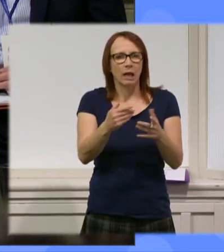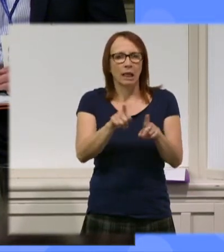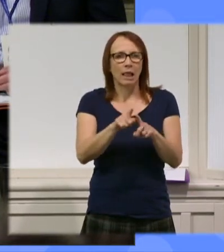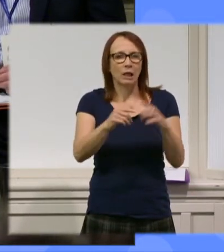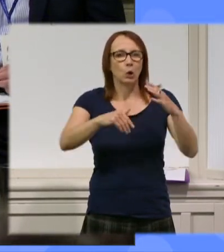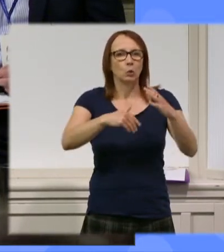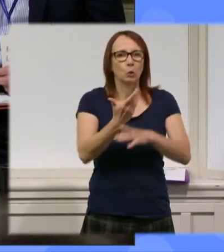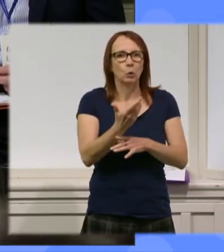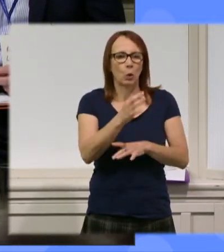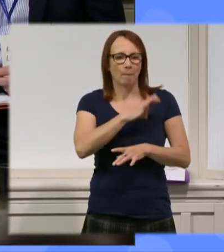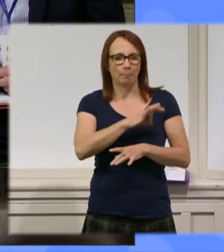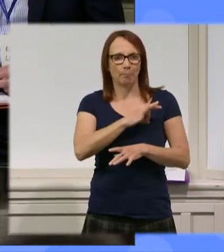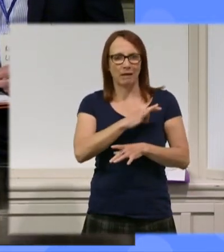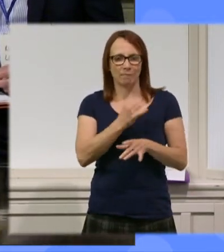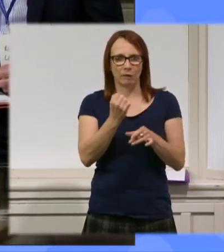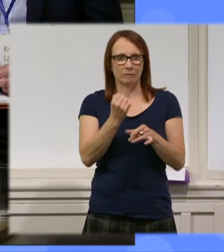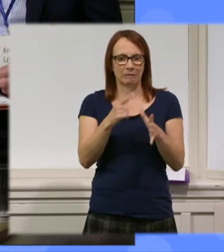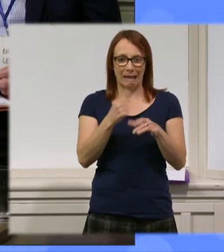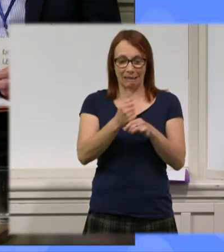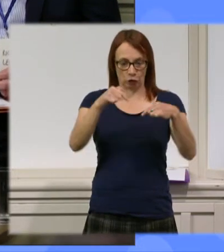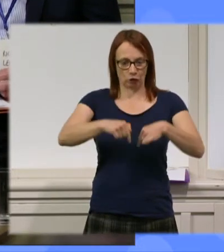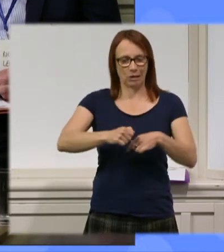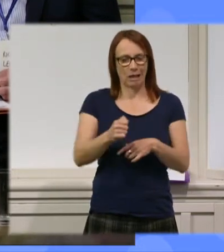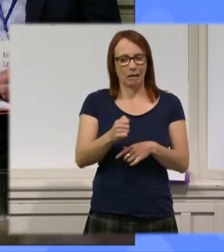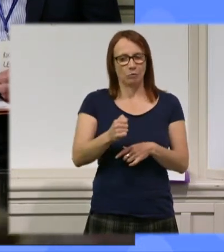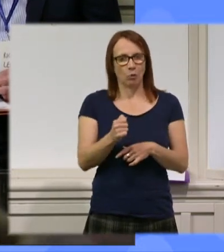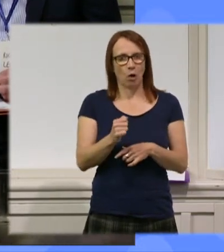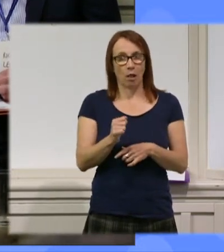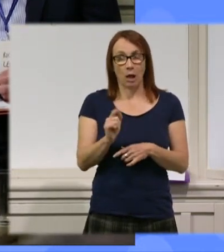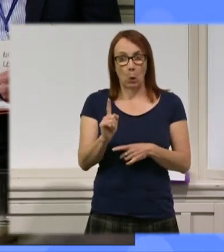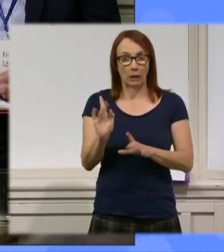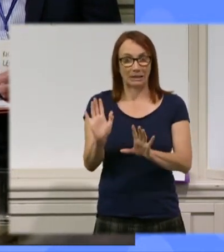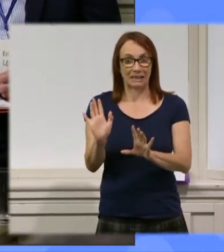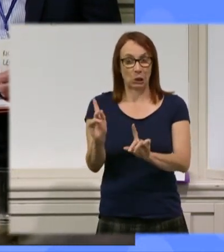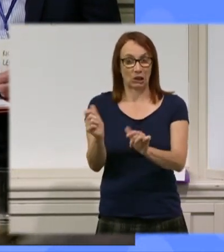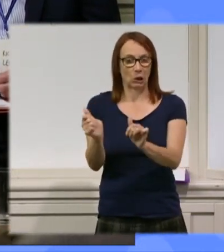and as well if you don't mind no it's always policing thank you for